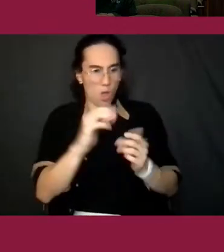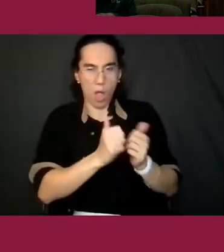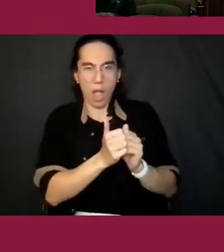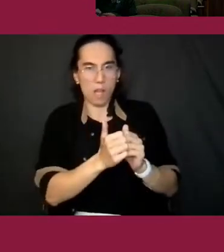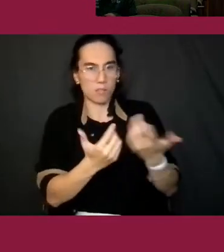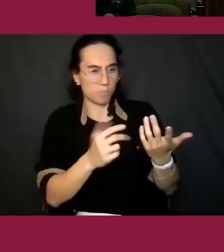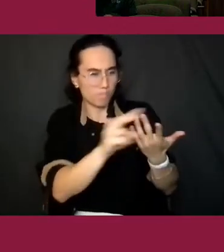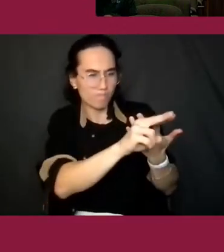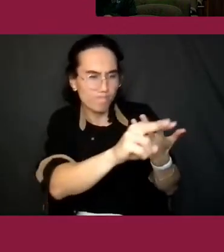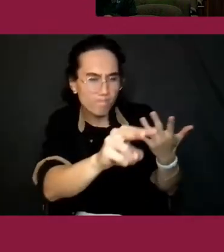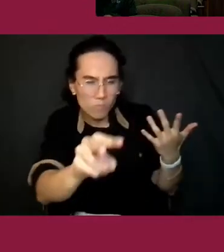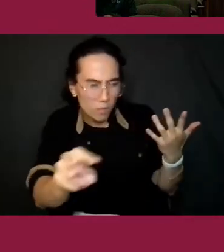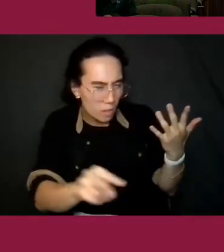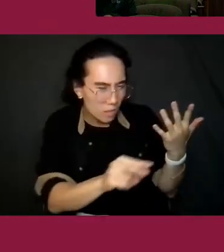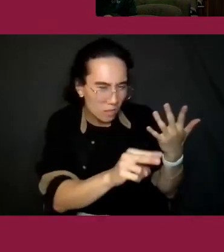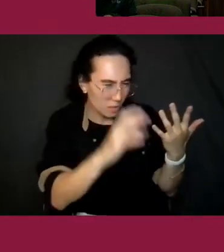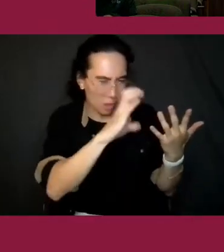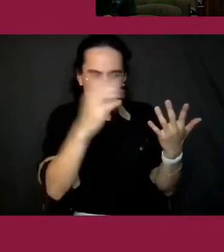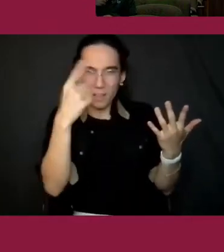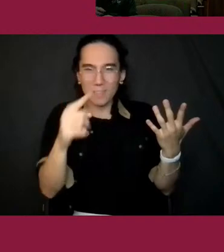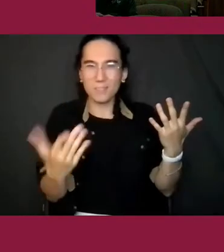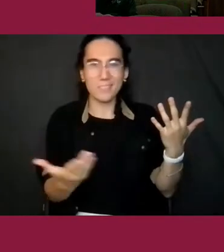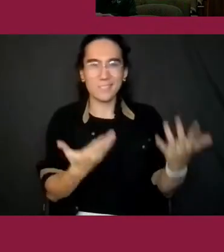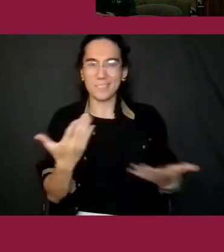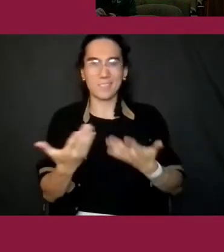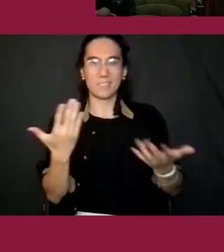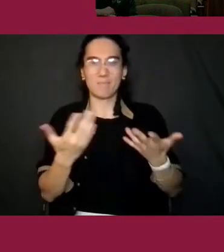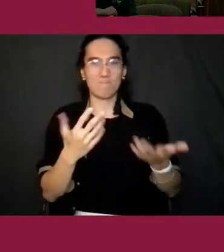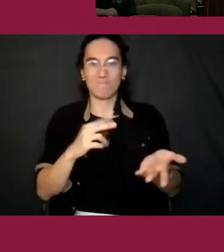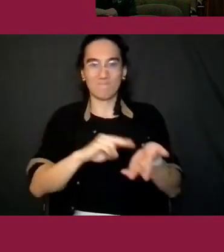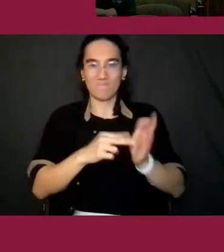You might not be able to catch if there's a gap or if there's something missing,